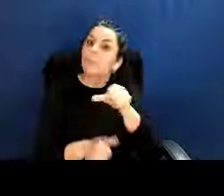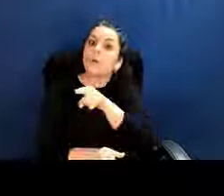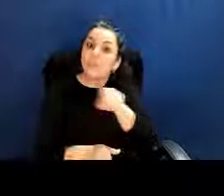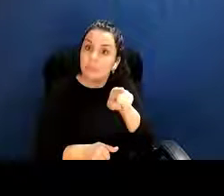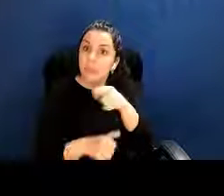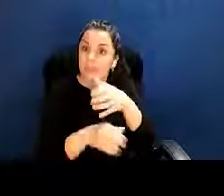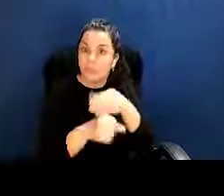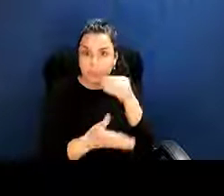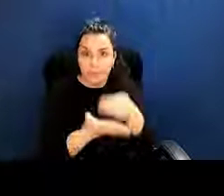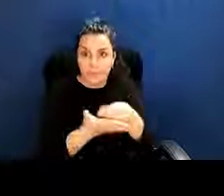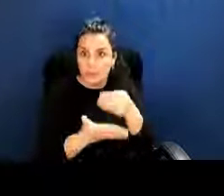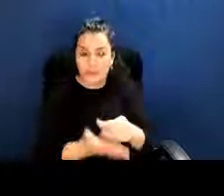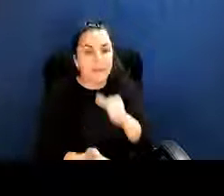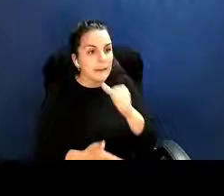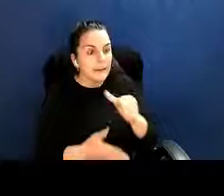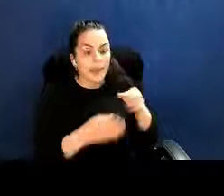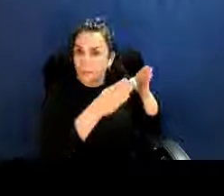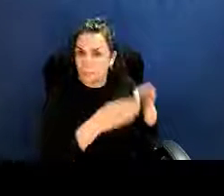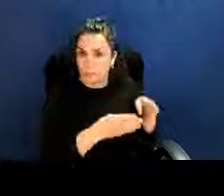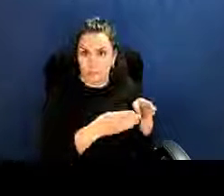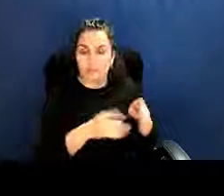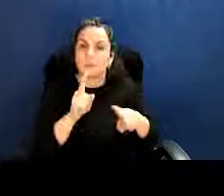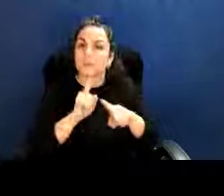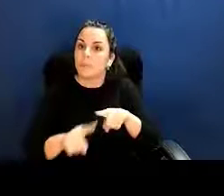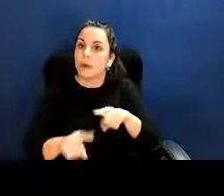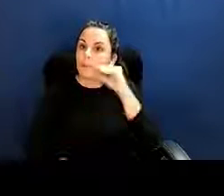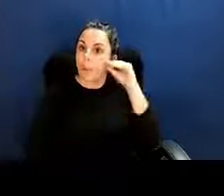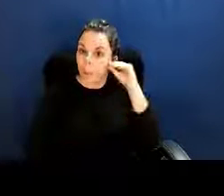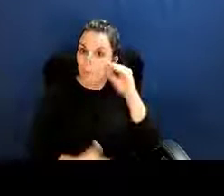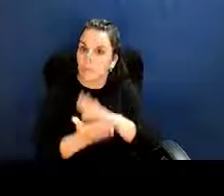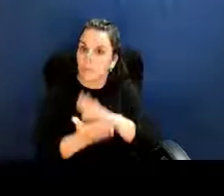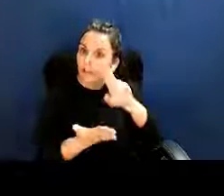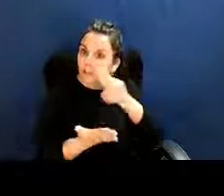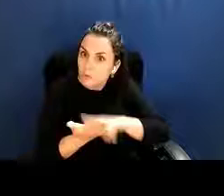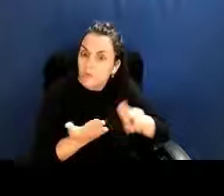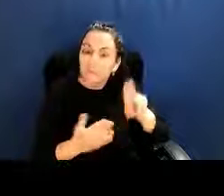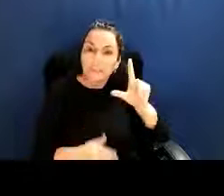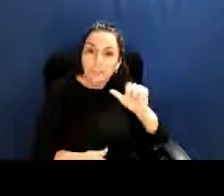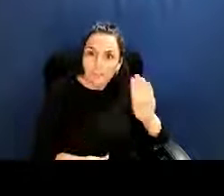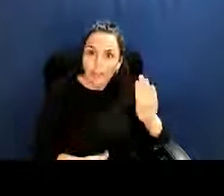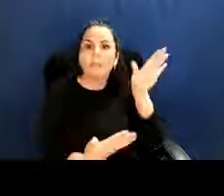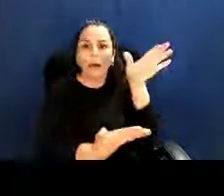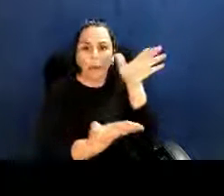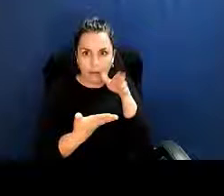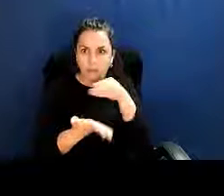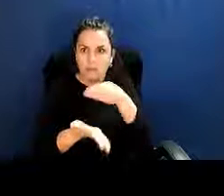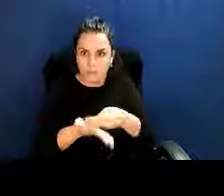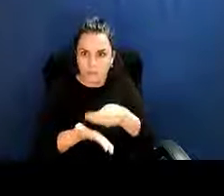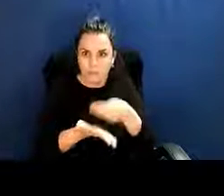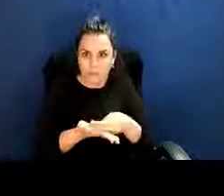not the individual investigators. Institutions are held responsible,